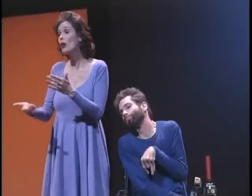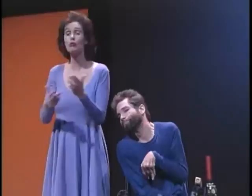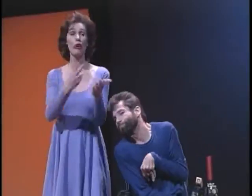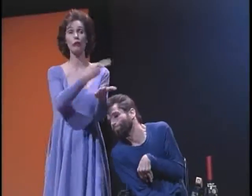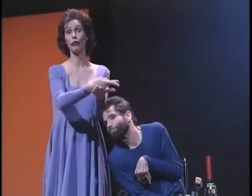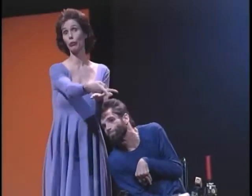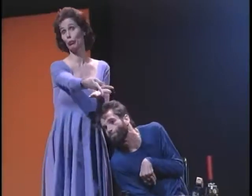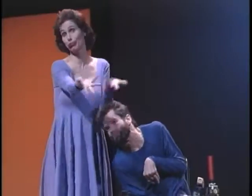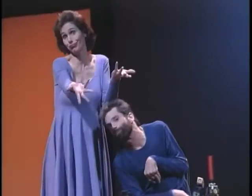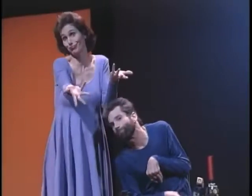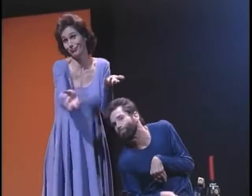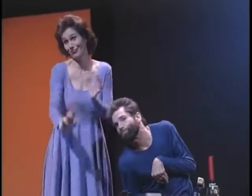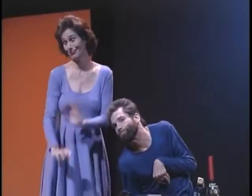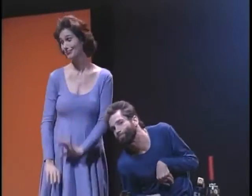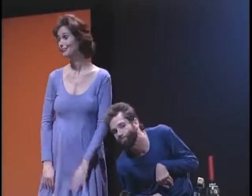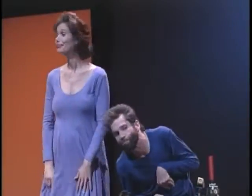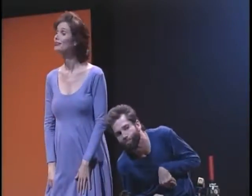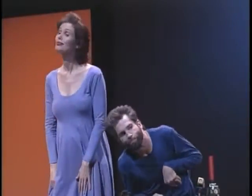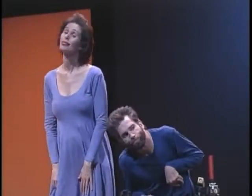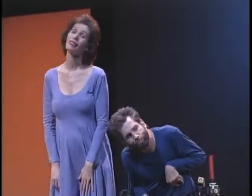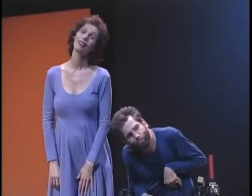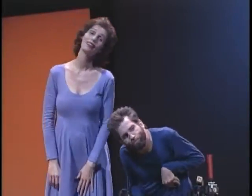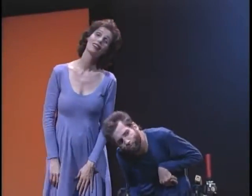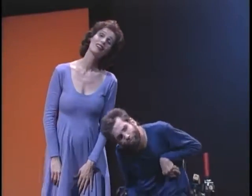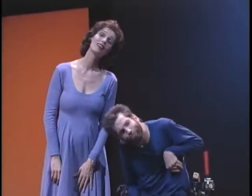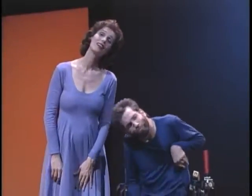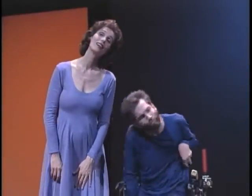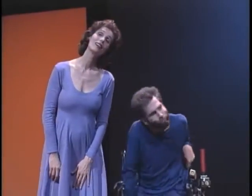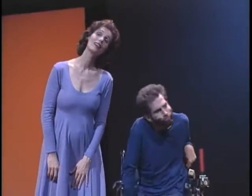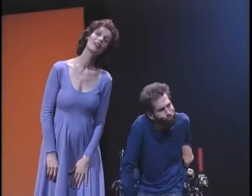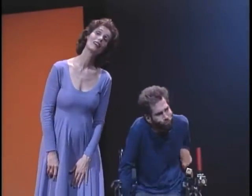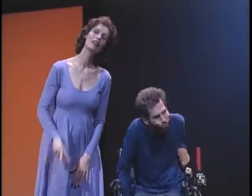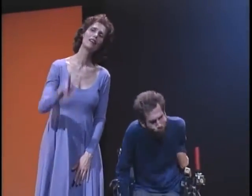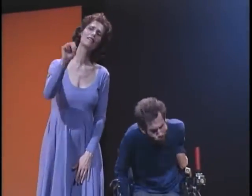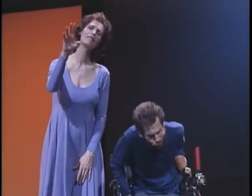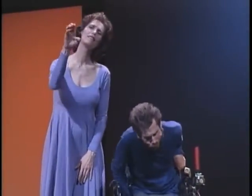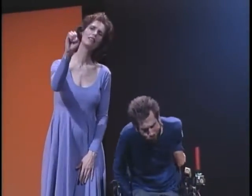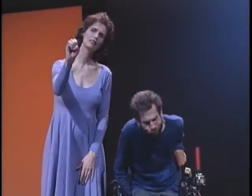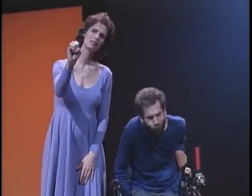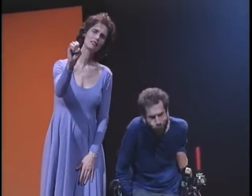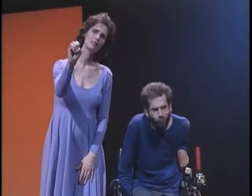over mr. Marcus Vince gardenia from the